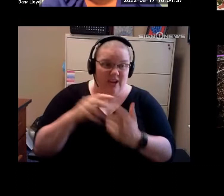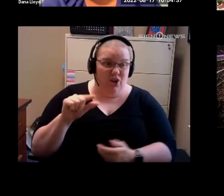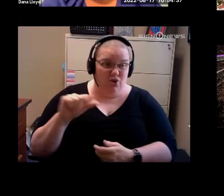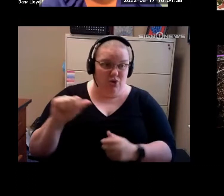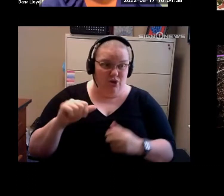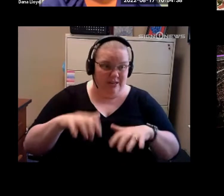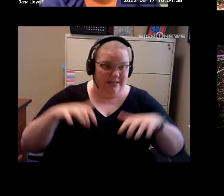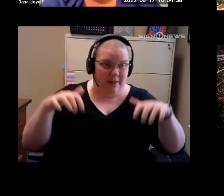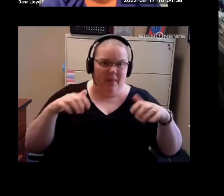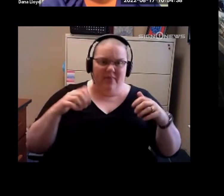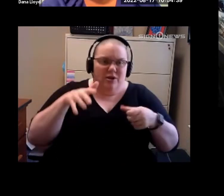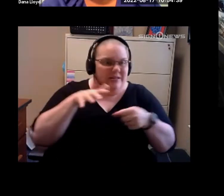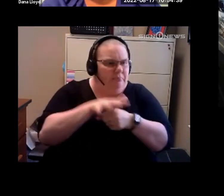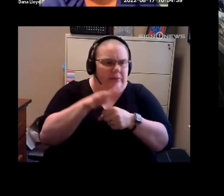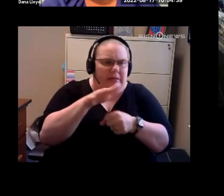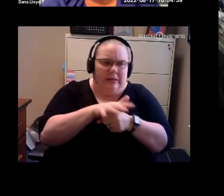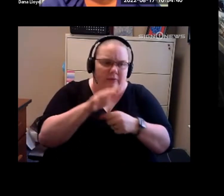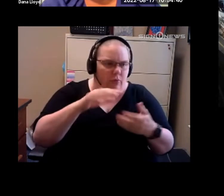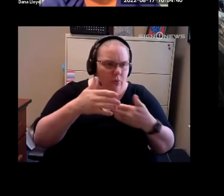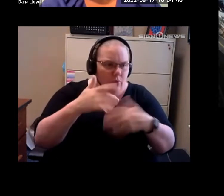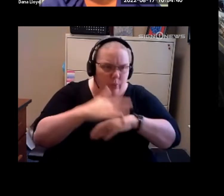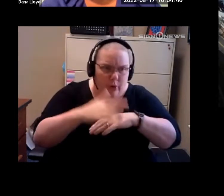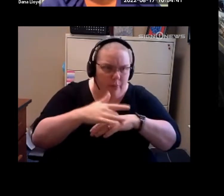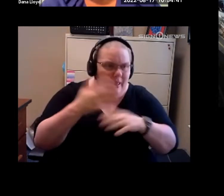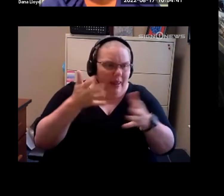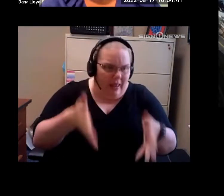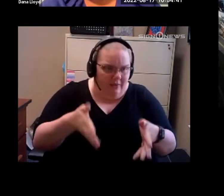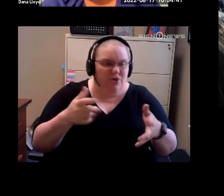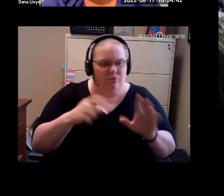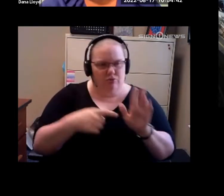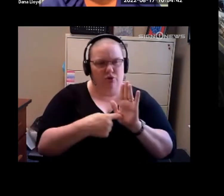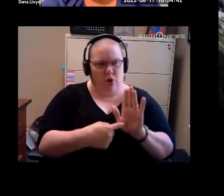still be lots of room left over let's show that picture right so that's an empty Georgia Stadium